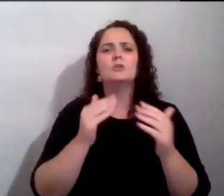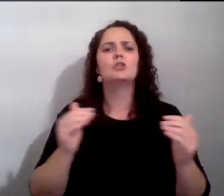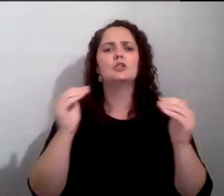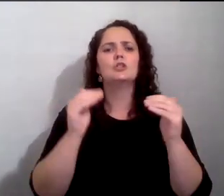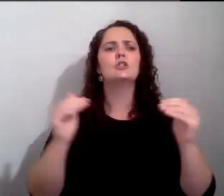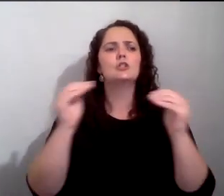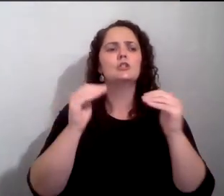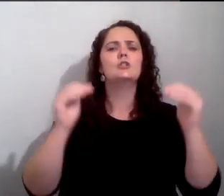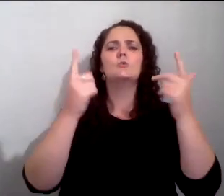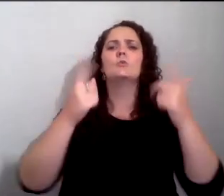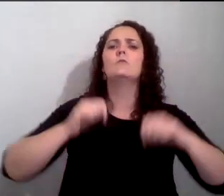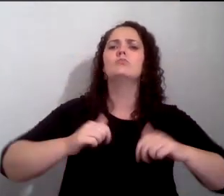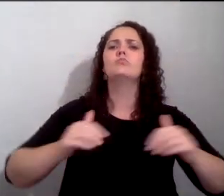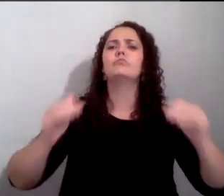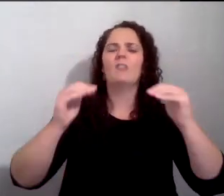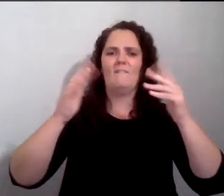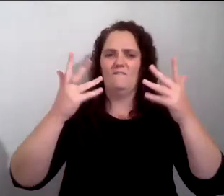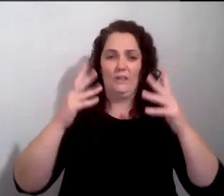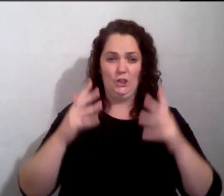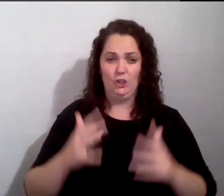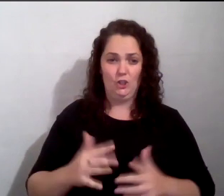and we see different kinds of bodies become subjects